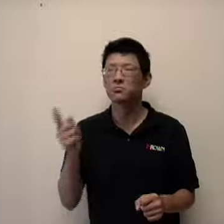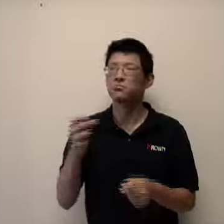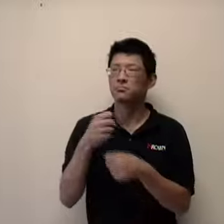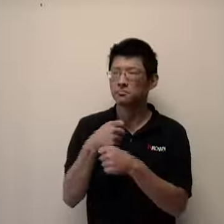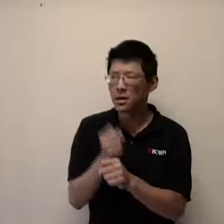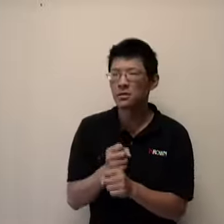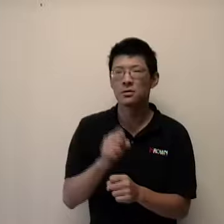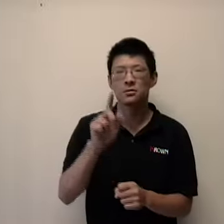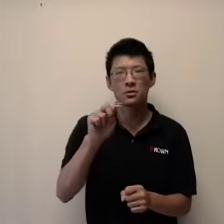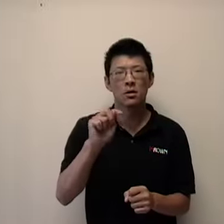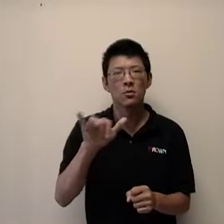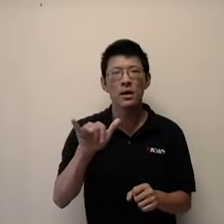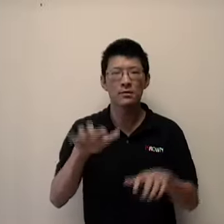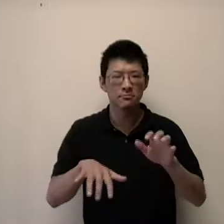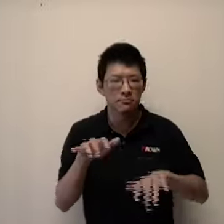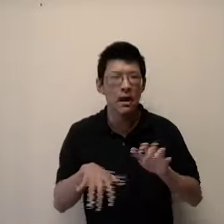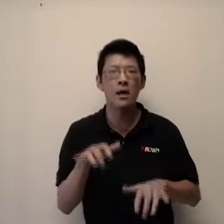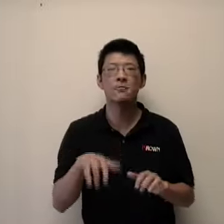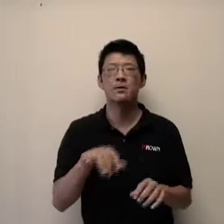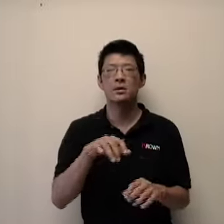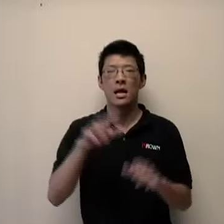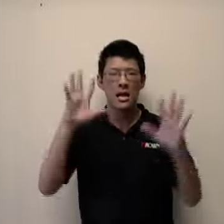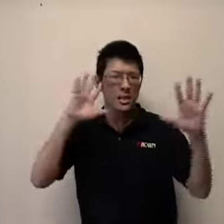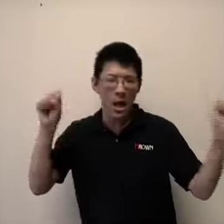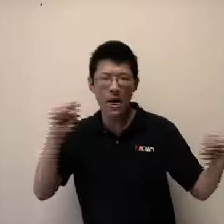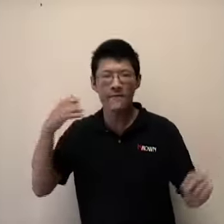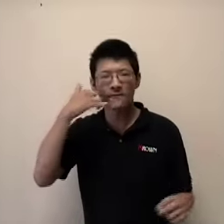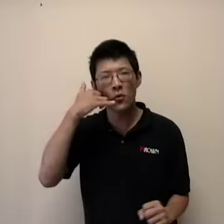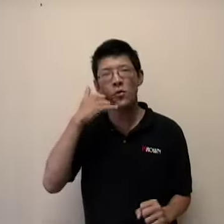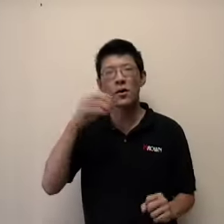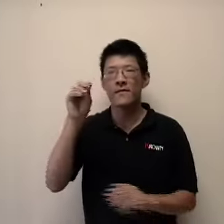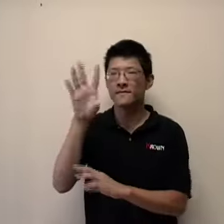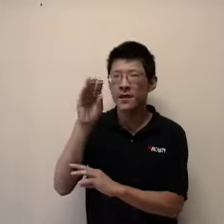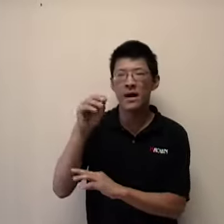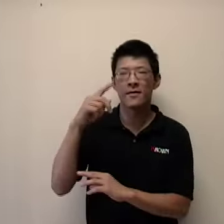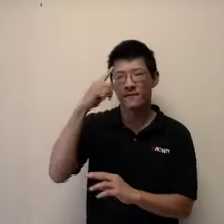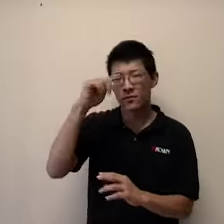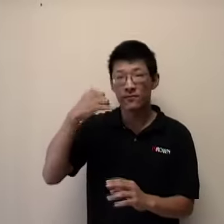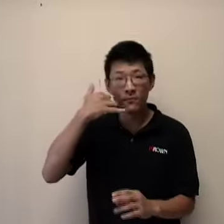Krown makes TTYs, amplified telephones, signalers for